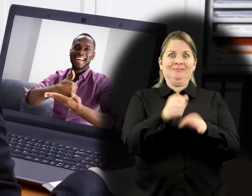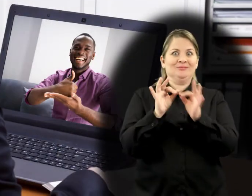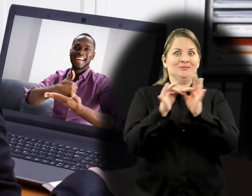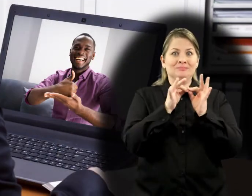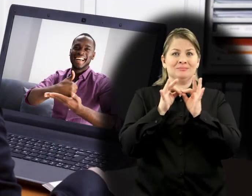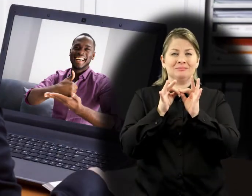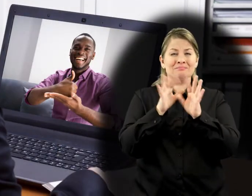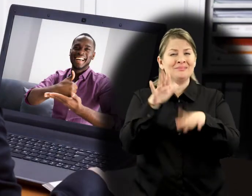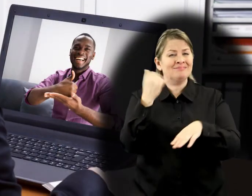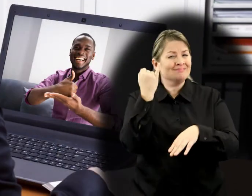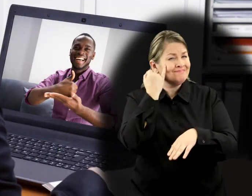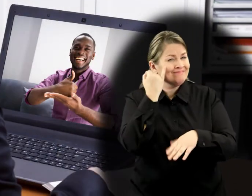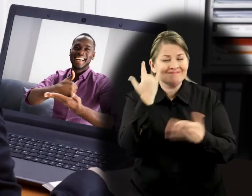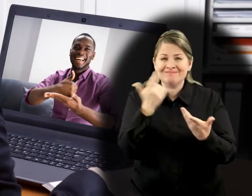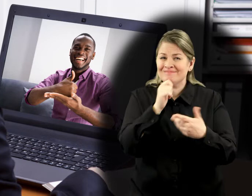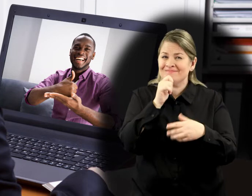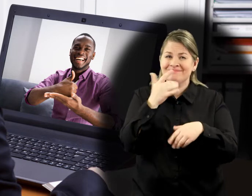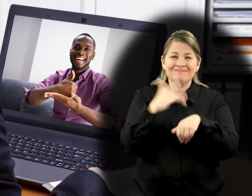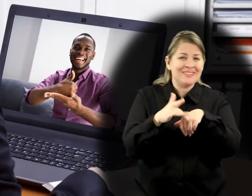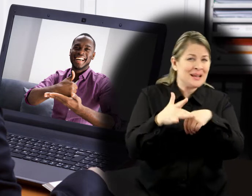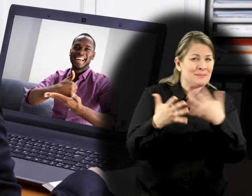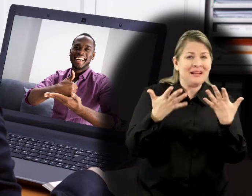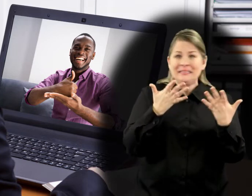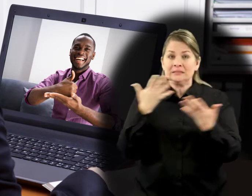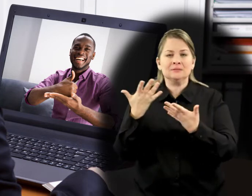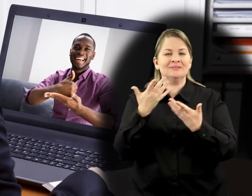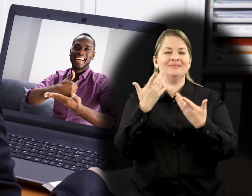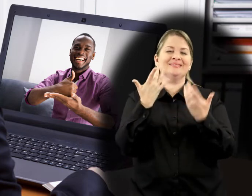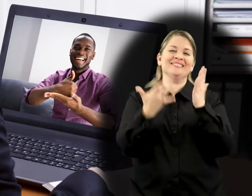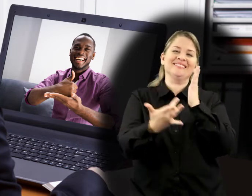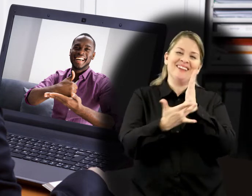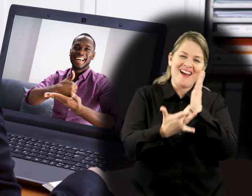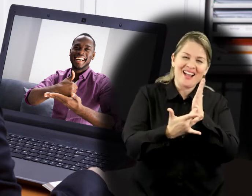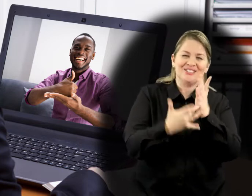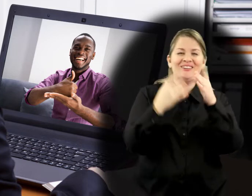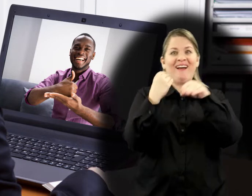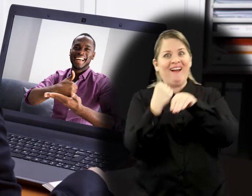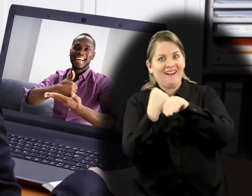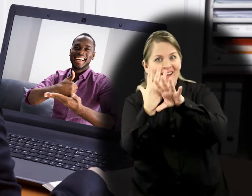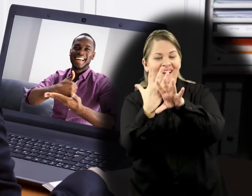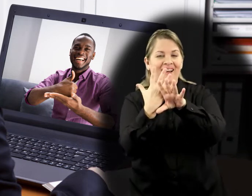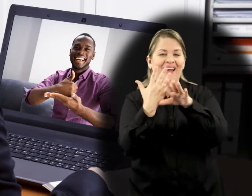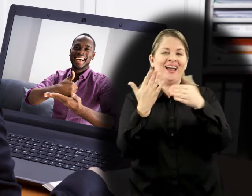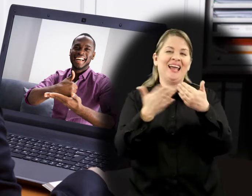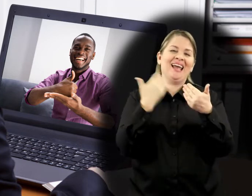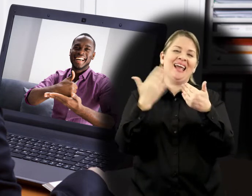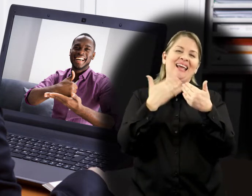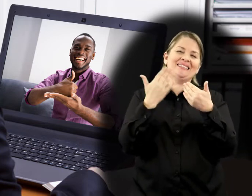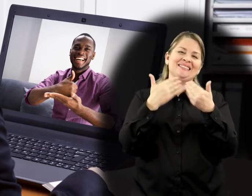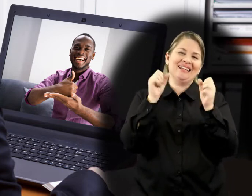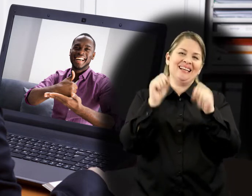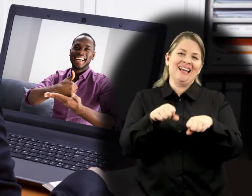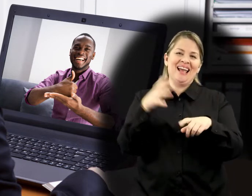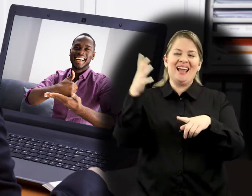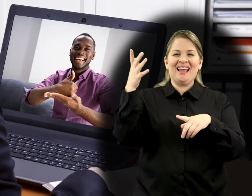particularly in rural communities where interpreters are scarce. Thanks to the Internet and improved video technology,